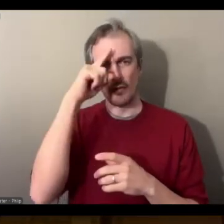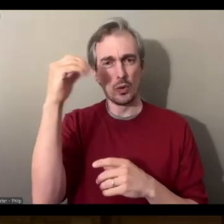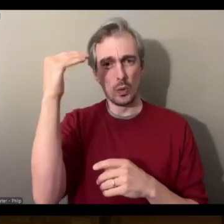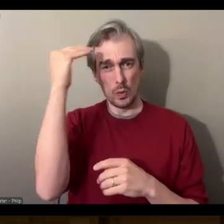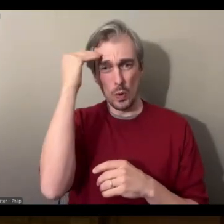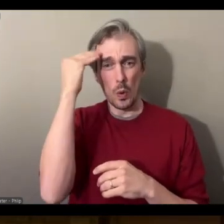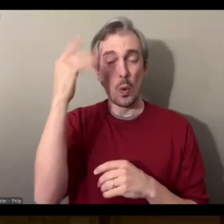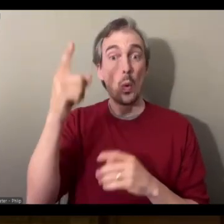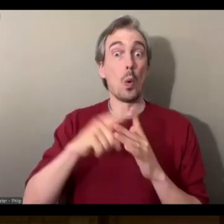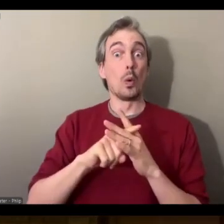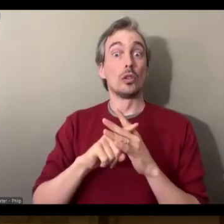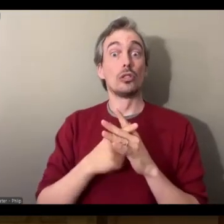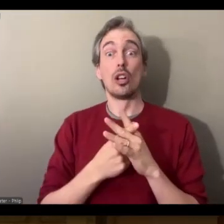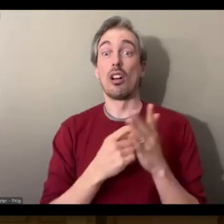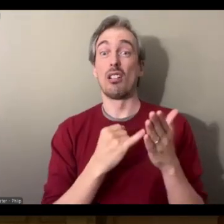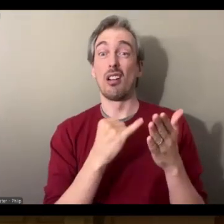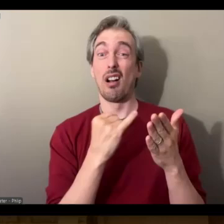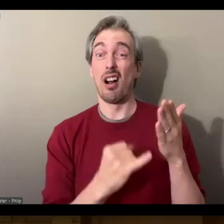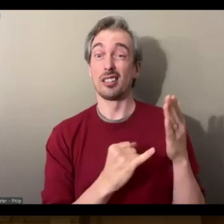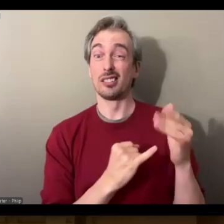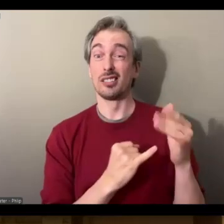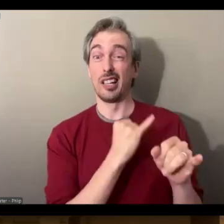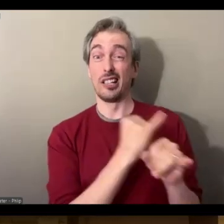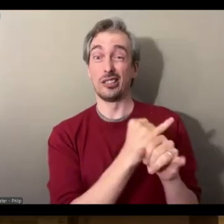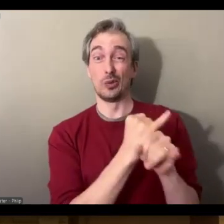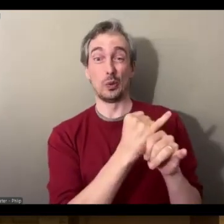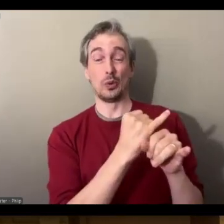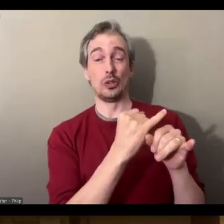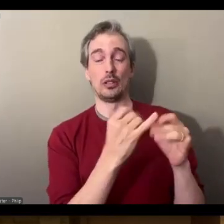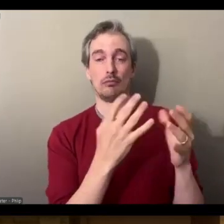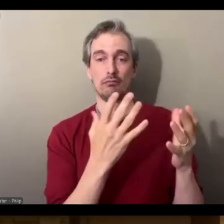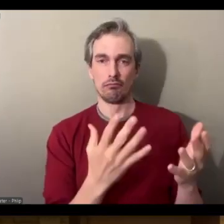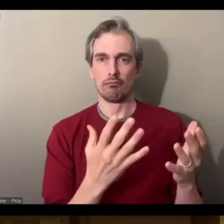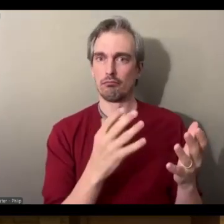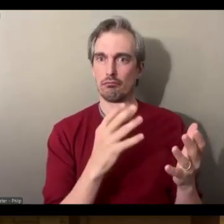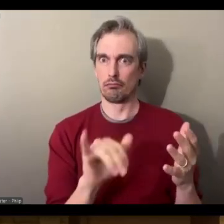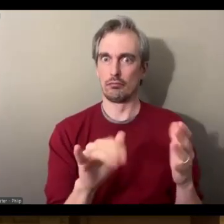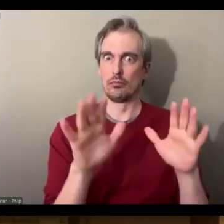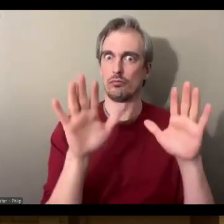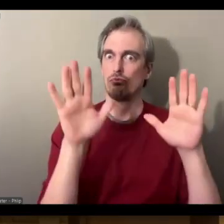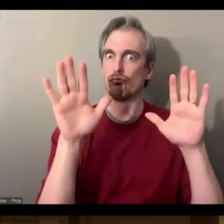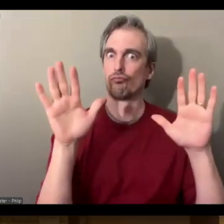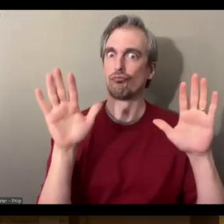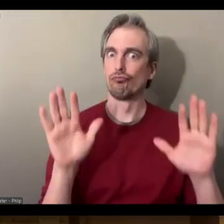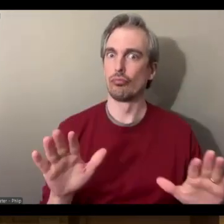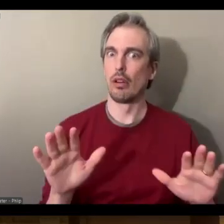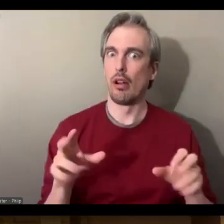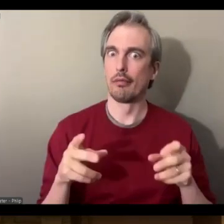a great privilege that not many of us get to do. Most arts institutions in most of our cities are